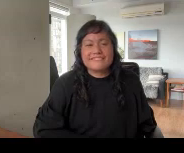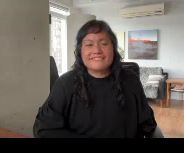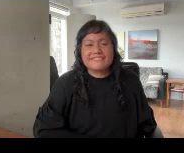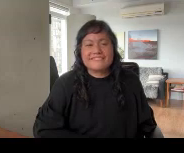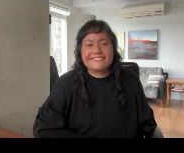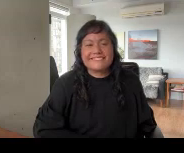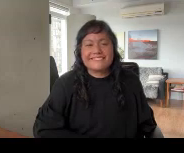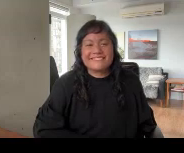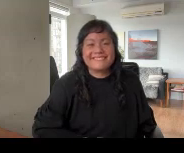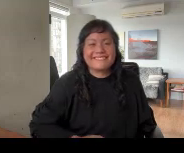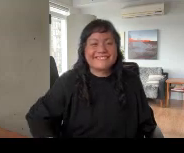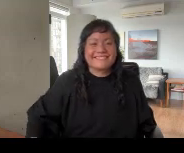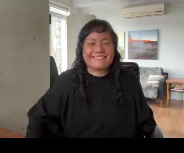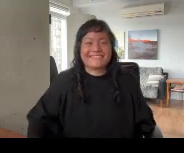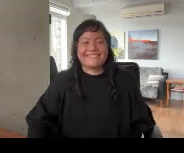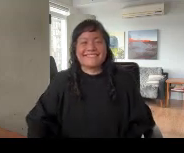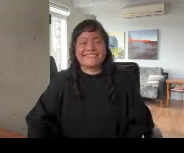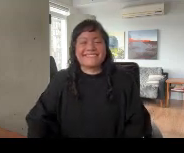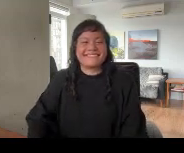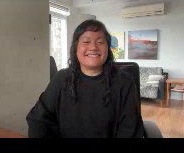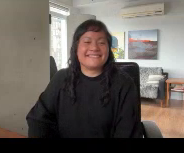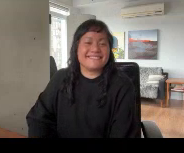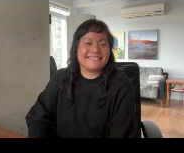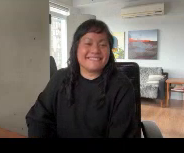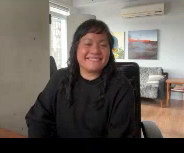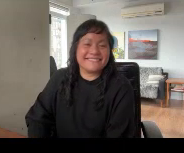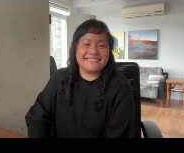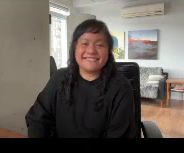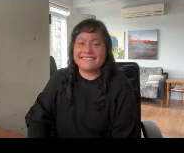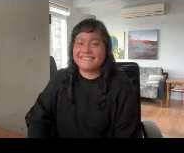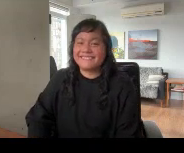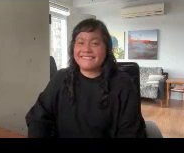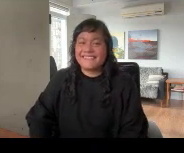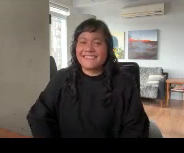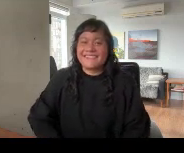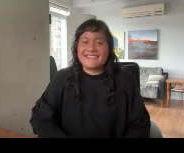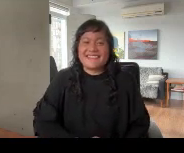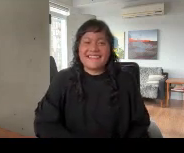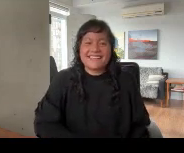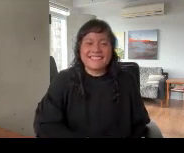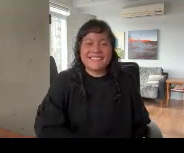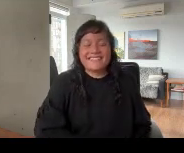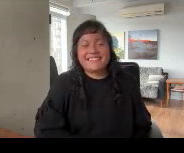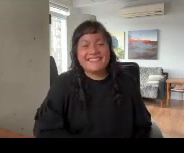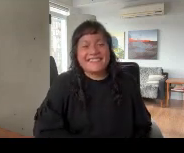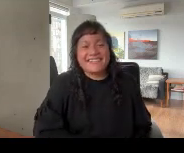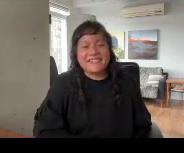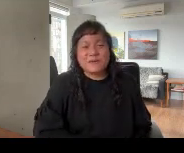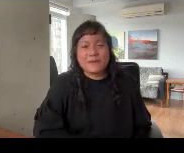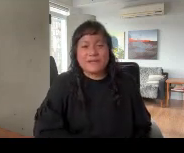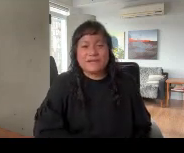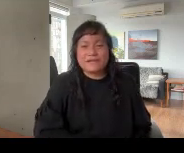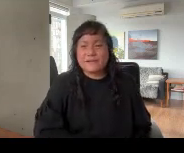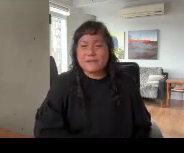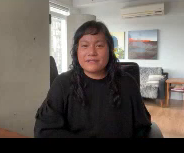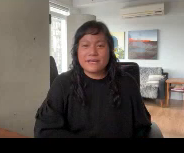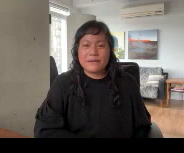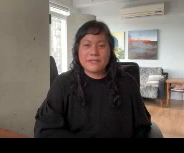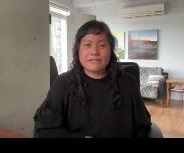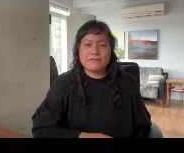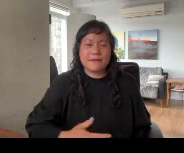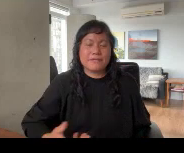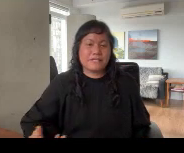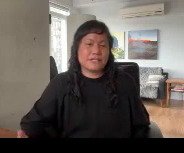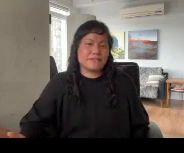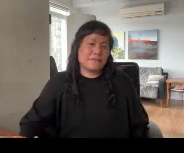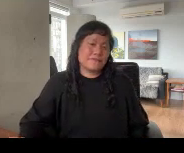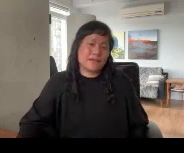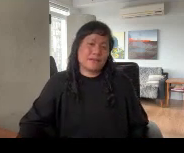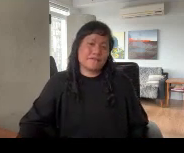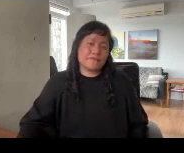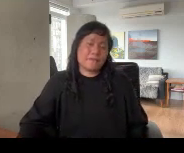here at McGill. Thanks Jaylen. So here are some of the takeaways and recommendations we've gained